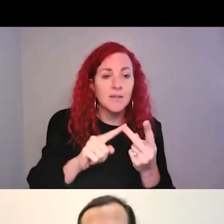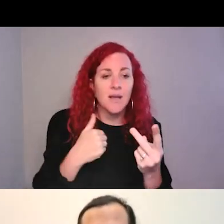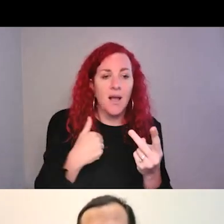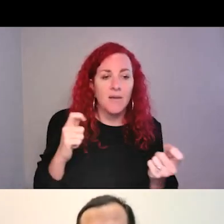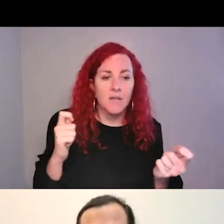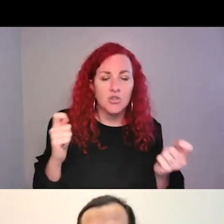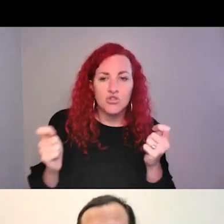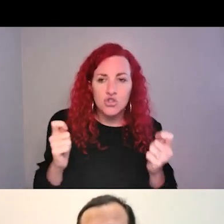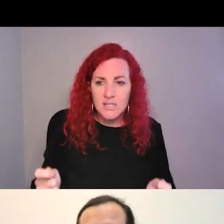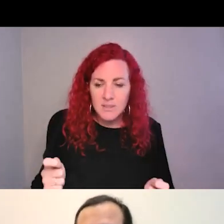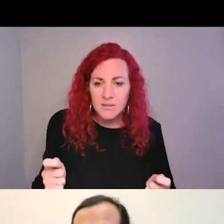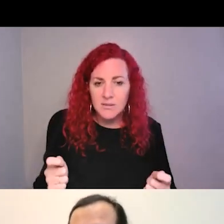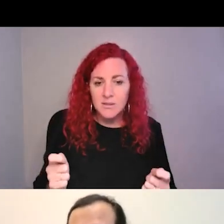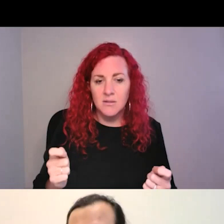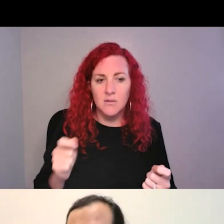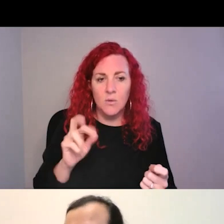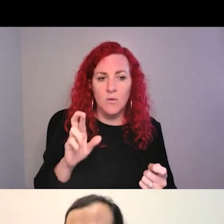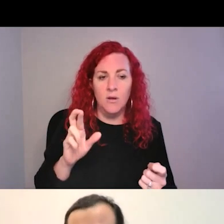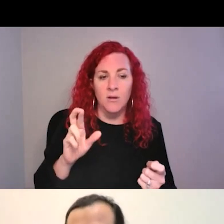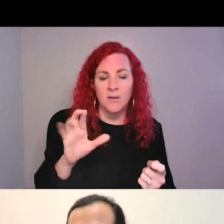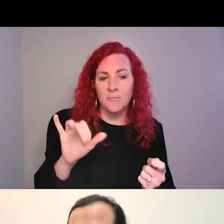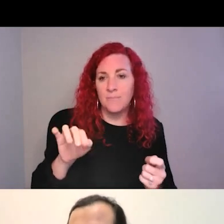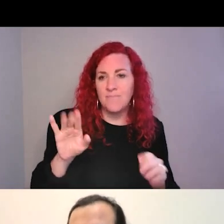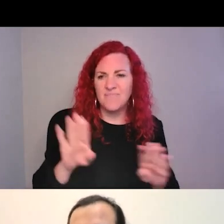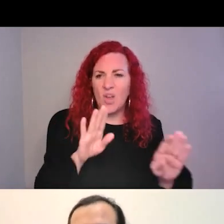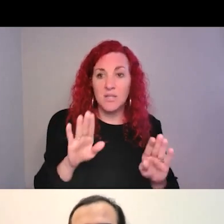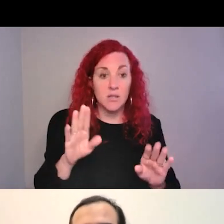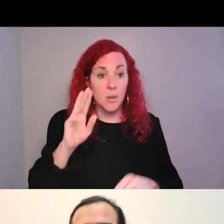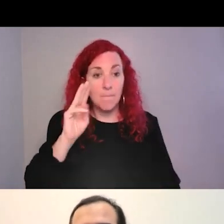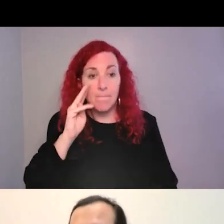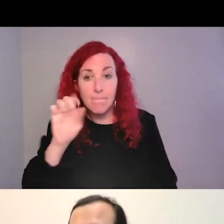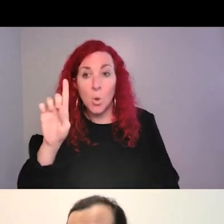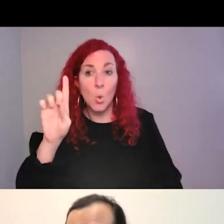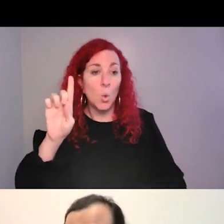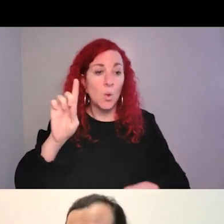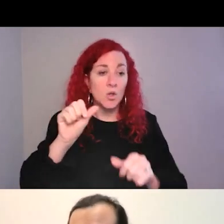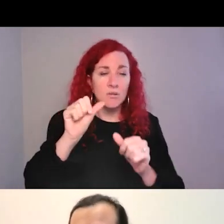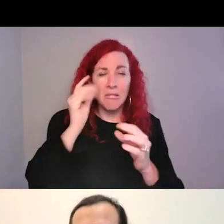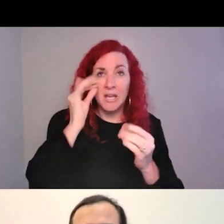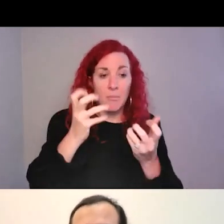OR CONDUCT OR SUICIDAL THOUGHTS OF BEHAVIORS AND HAD MORE MENTAL HEALTH CARE.